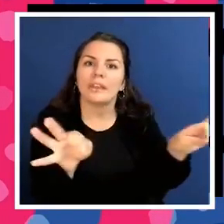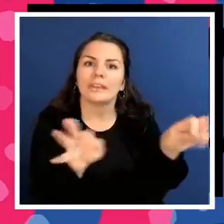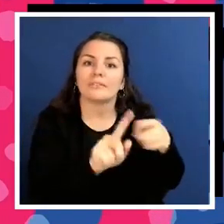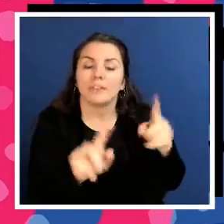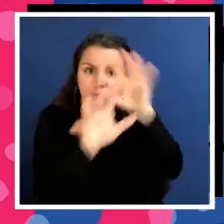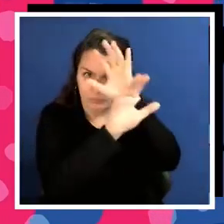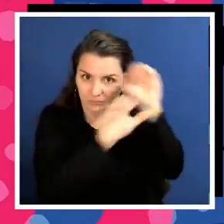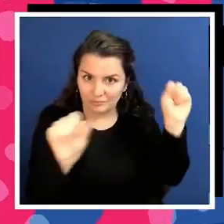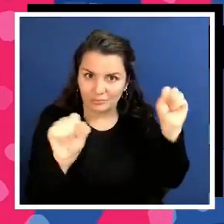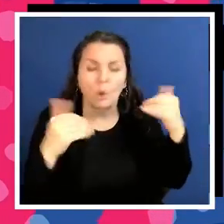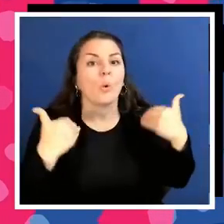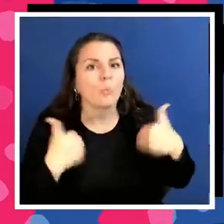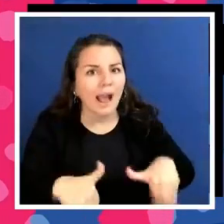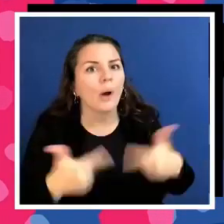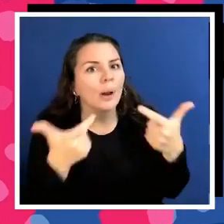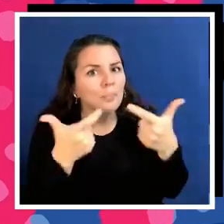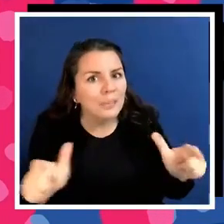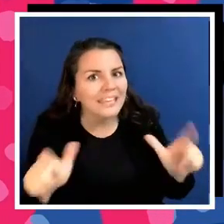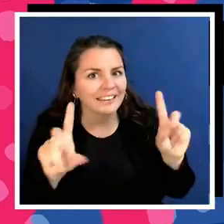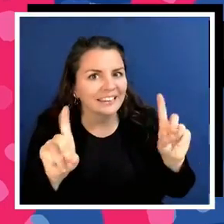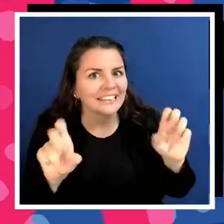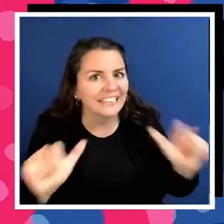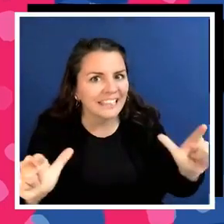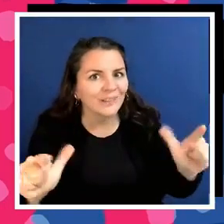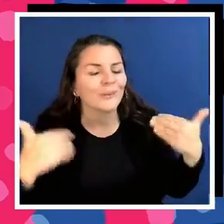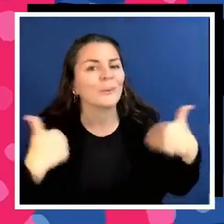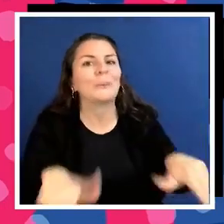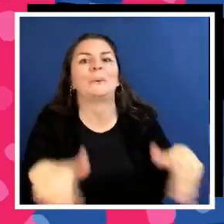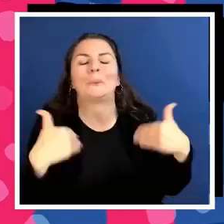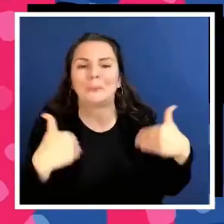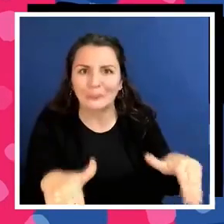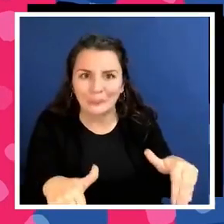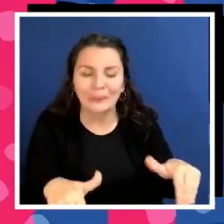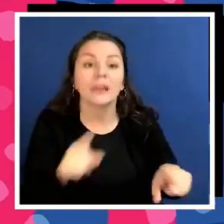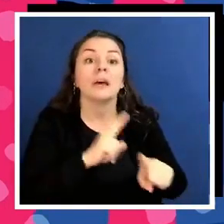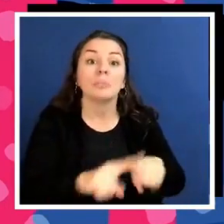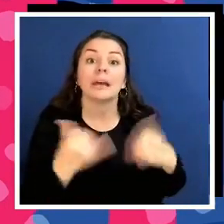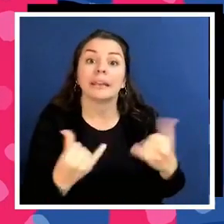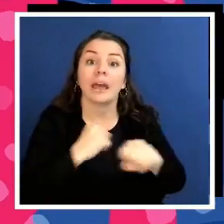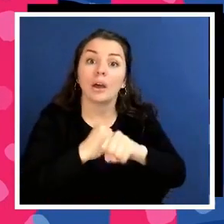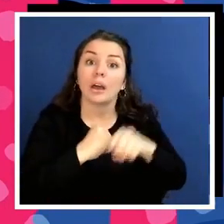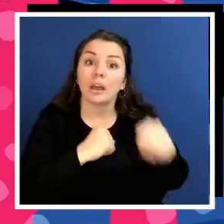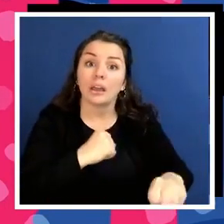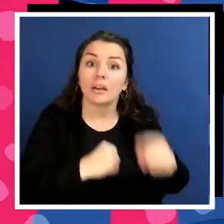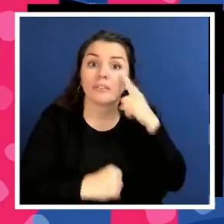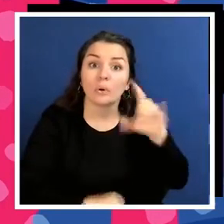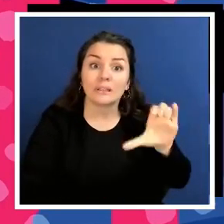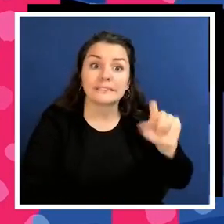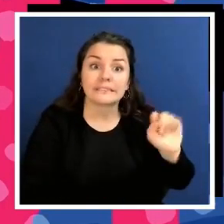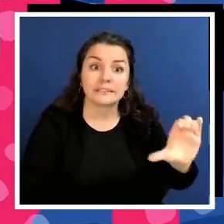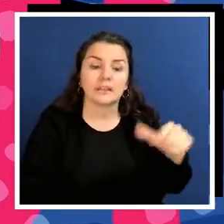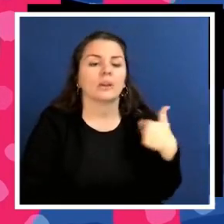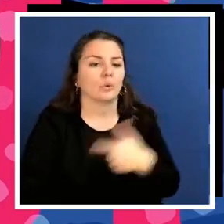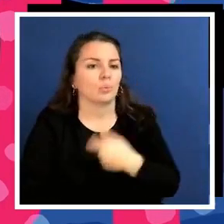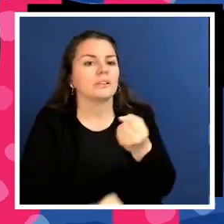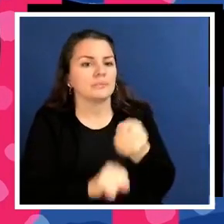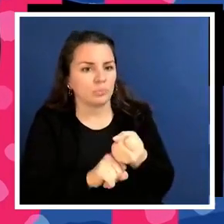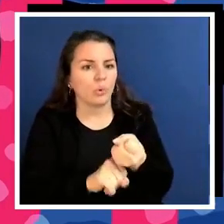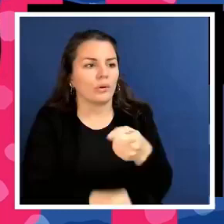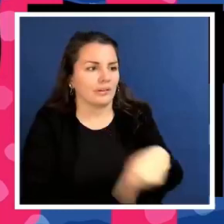OF OUR NATION'S CHILDREN.